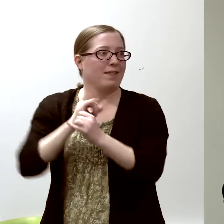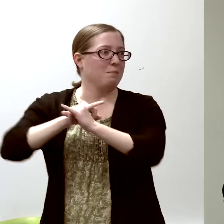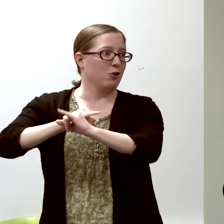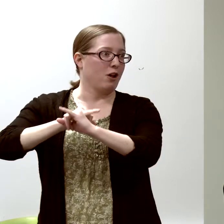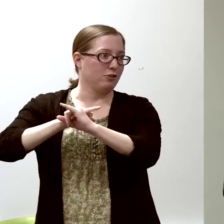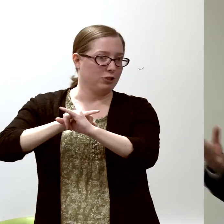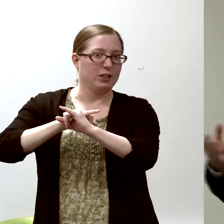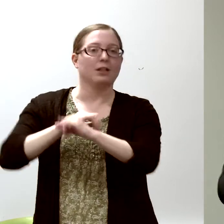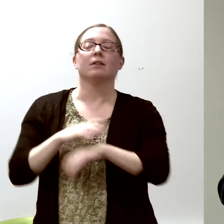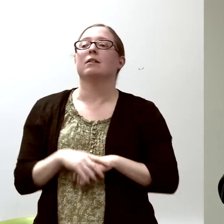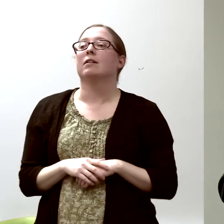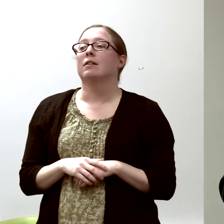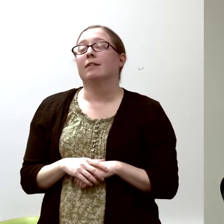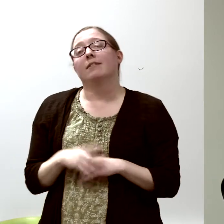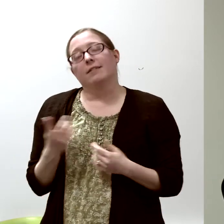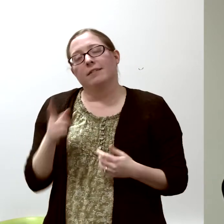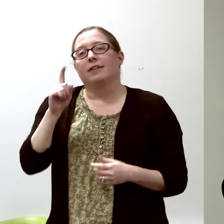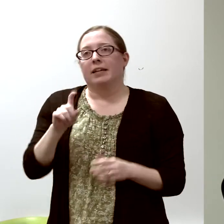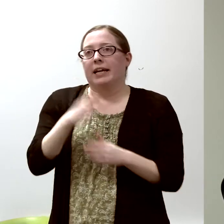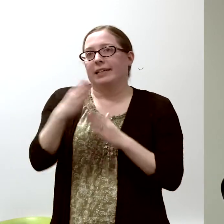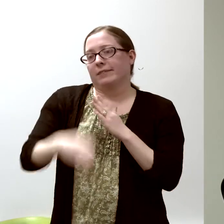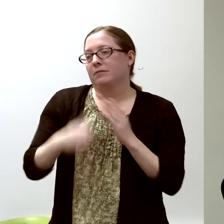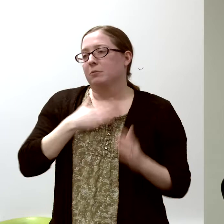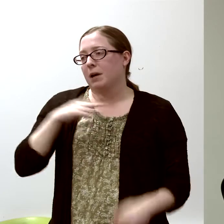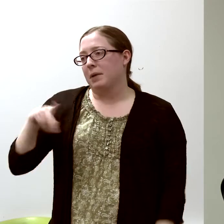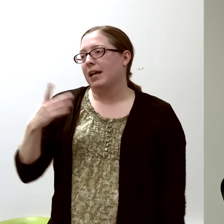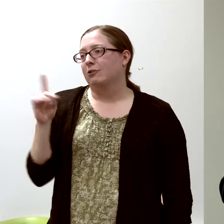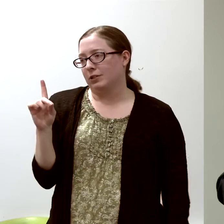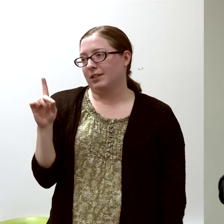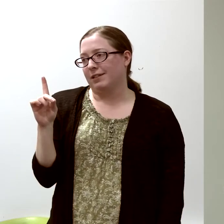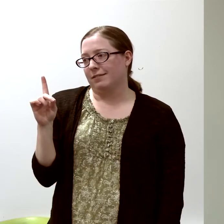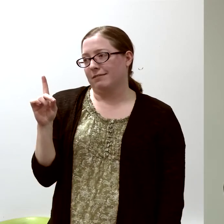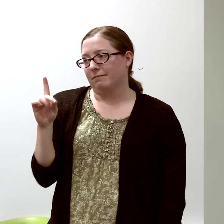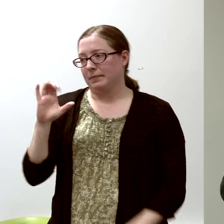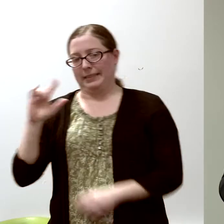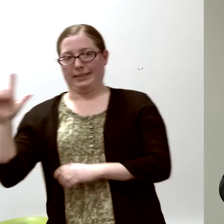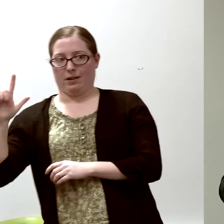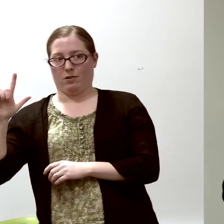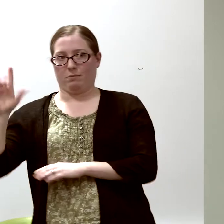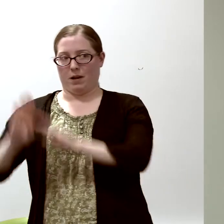but I still had to finish my PhD in cell biology.